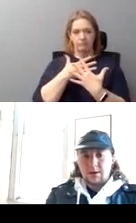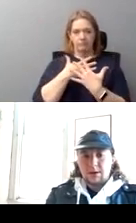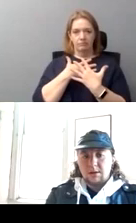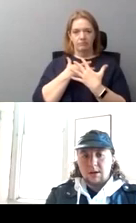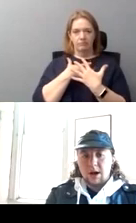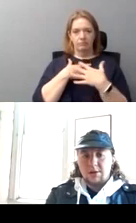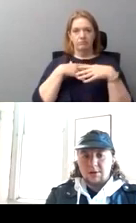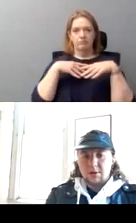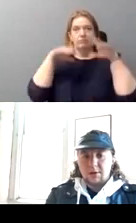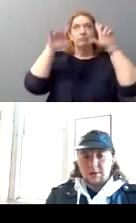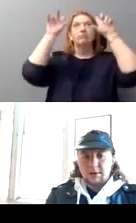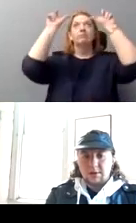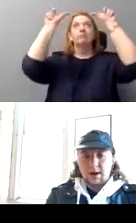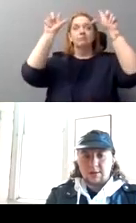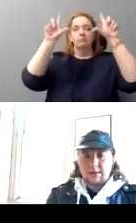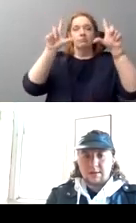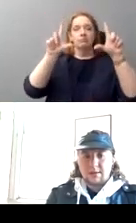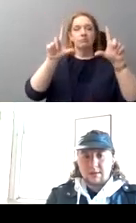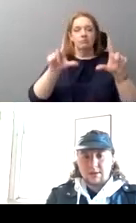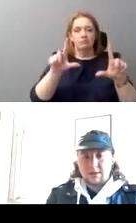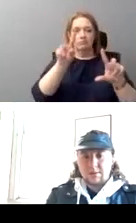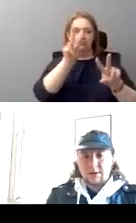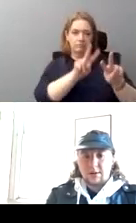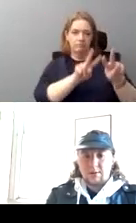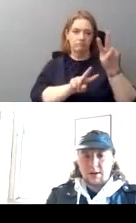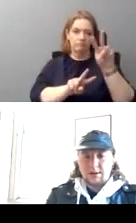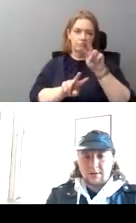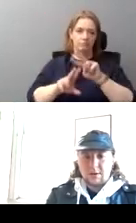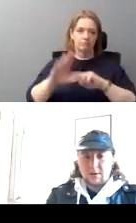Gently guide your focus to the cracks and sensations of breath rising and falling.